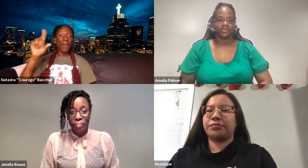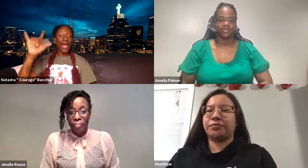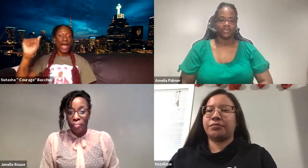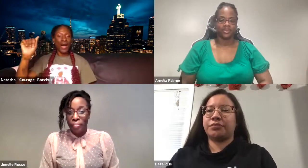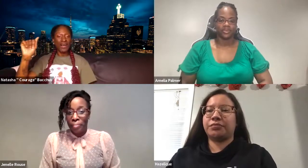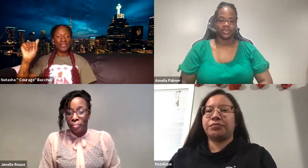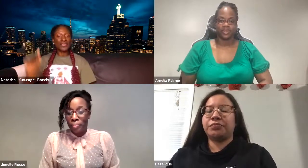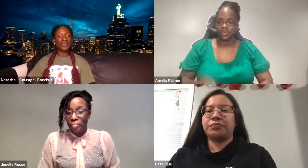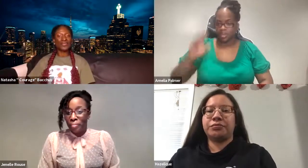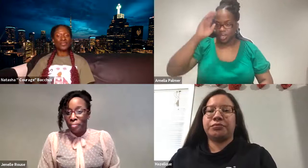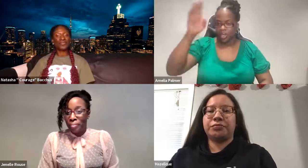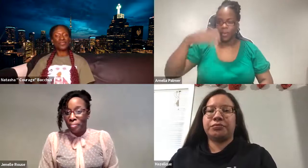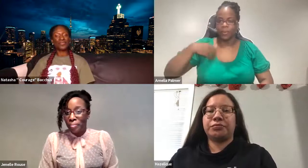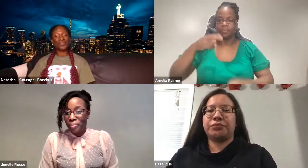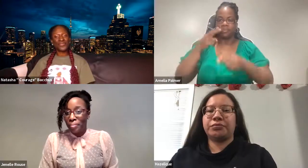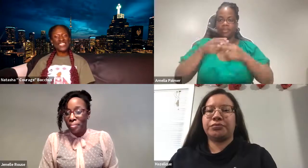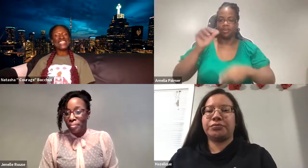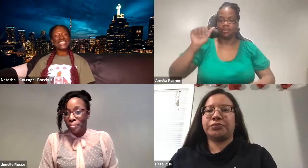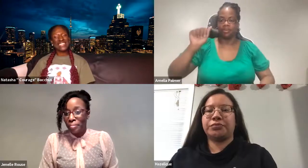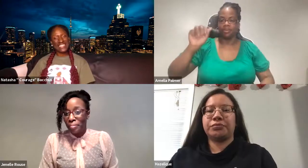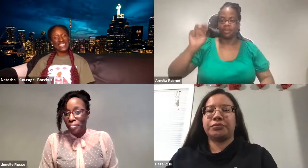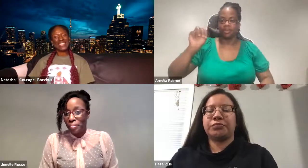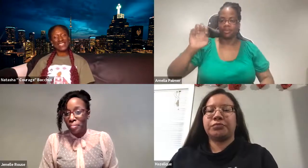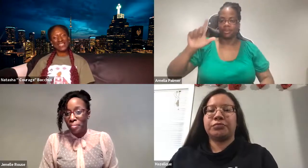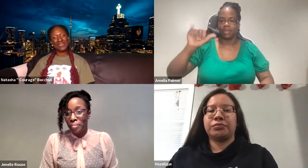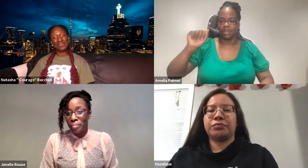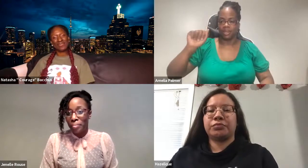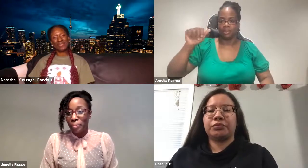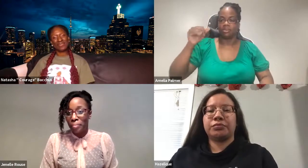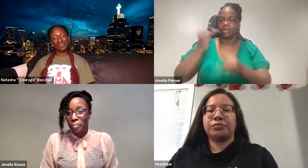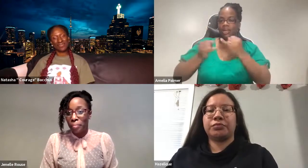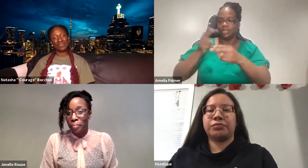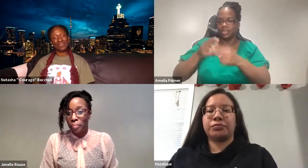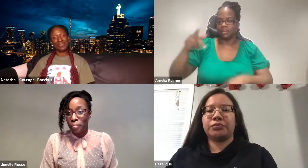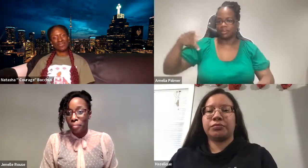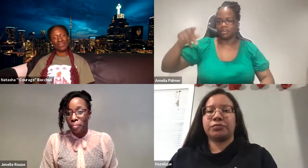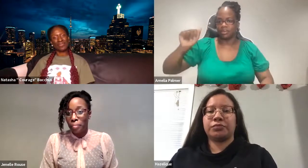now Amelia - hello my name is Amelia and